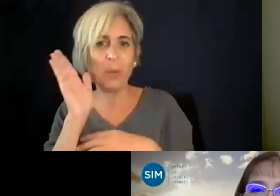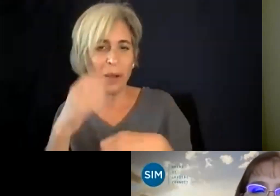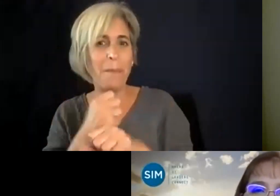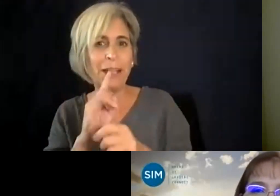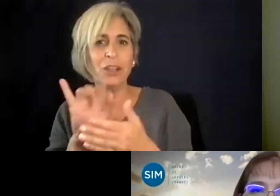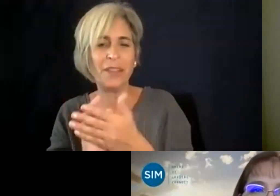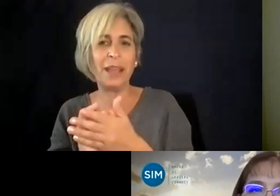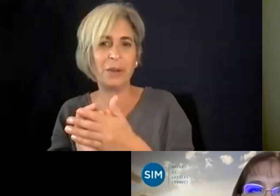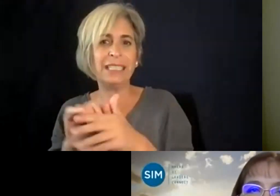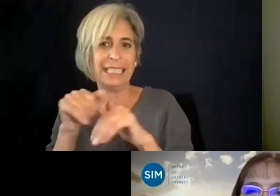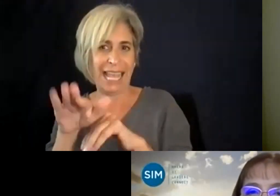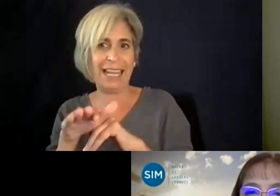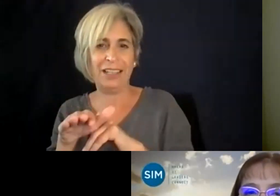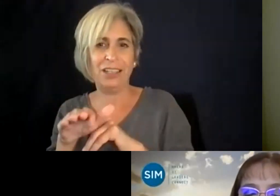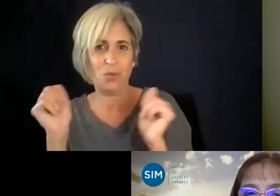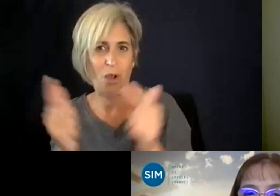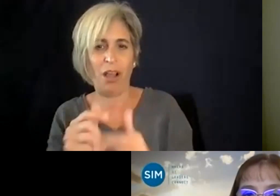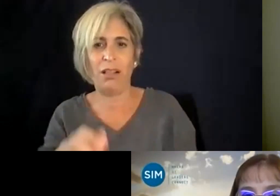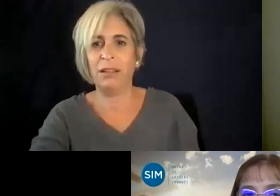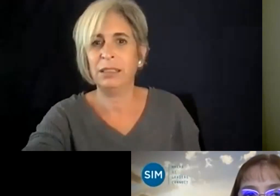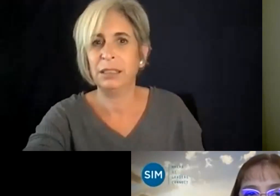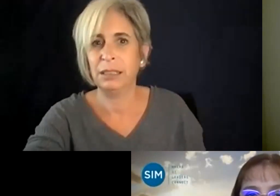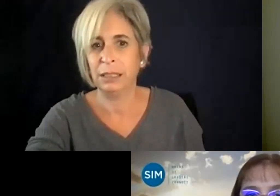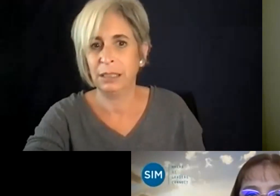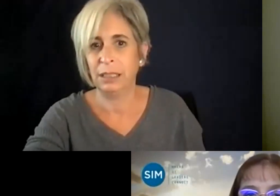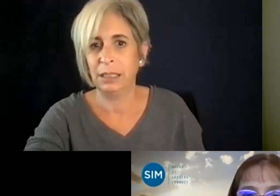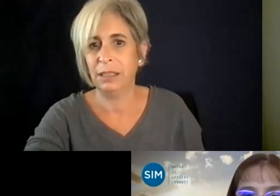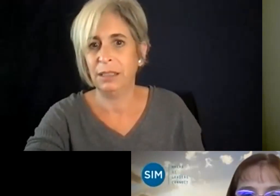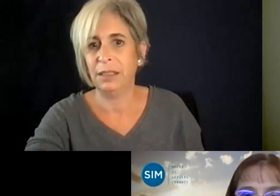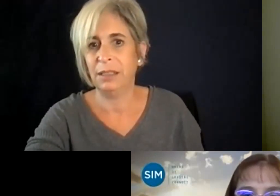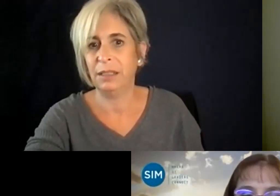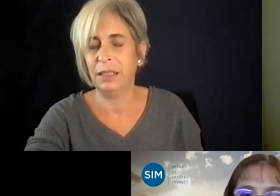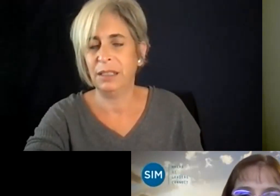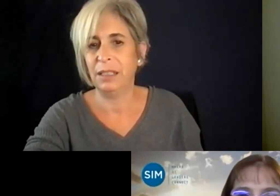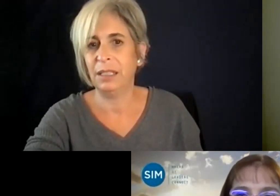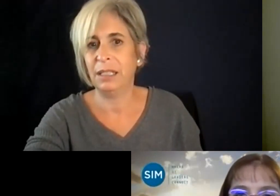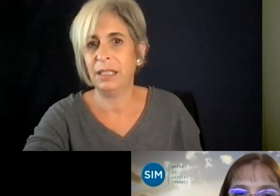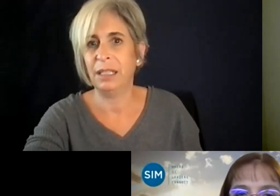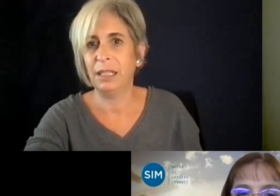get that sent out. I think I have some action items to take back to